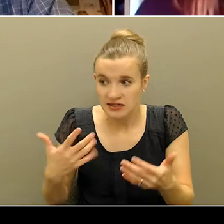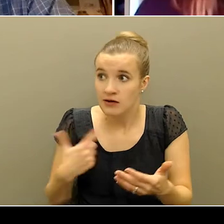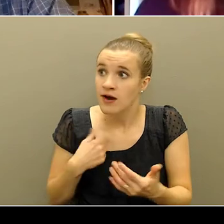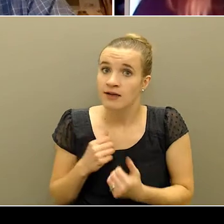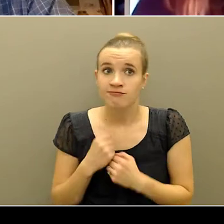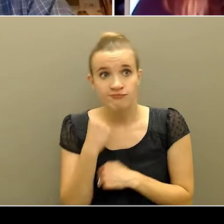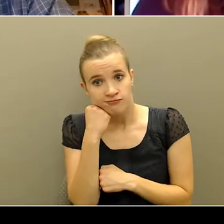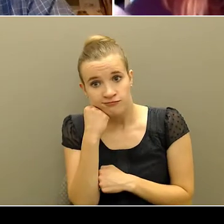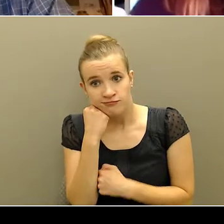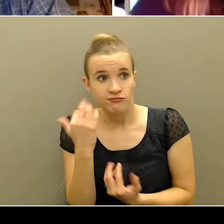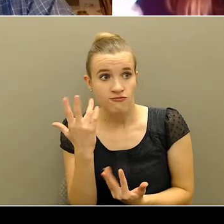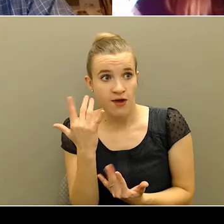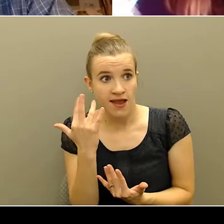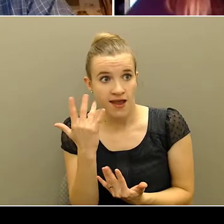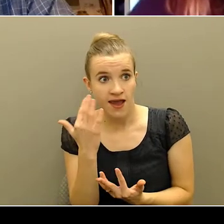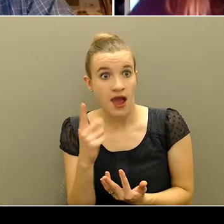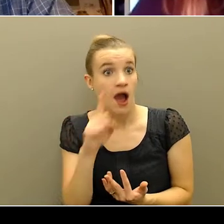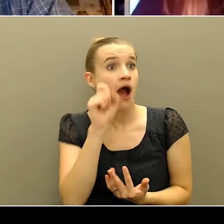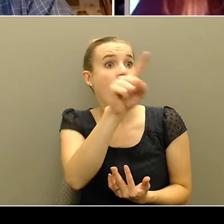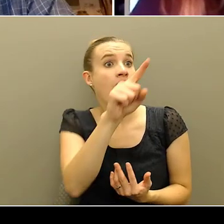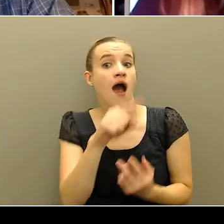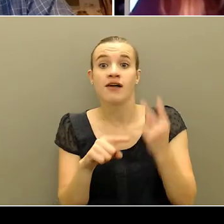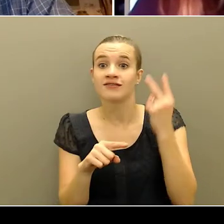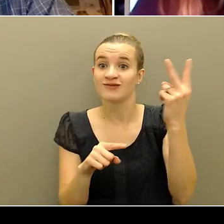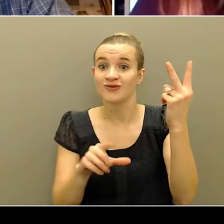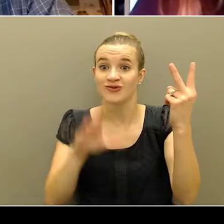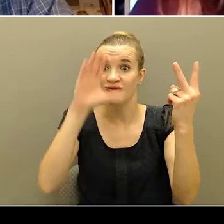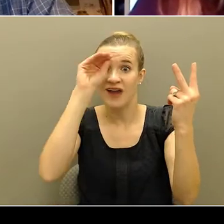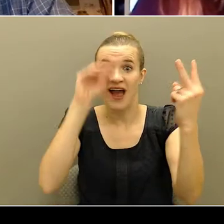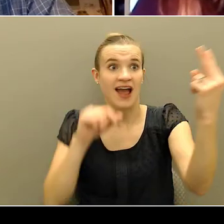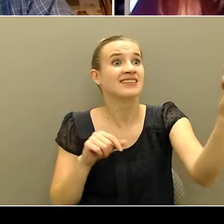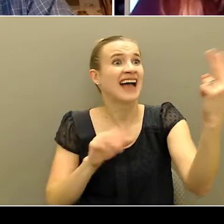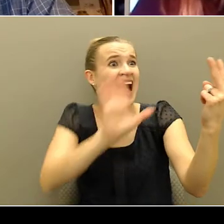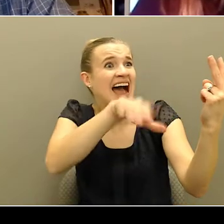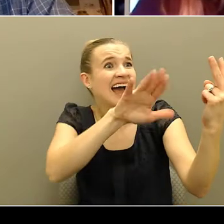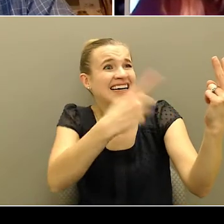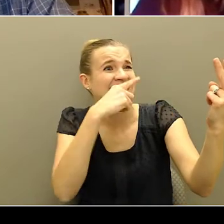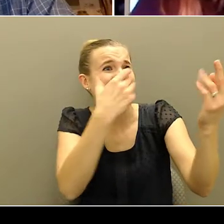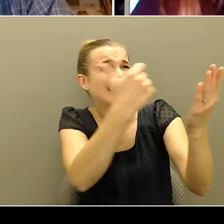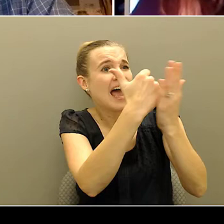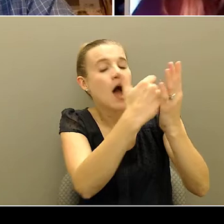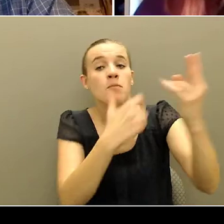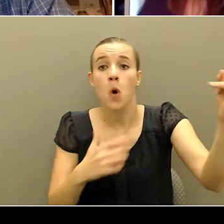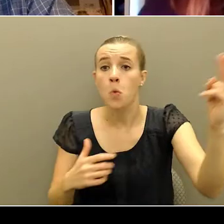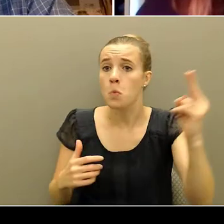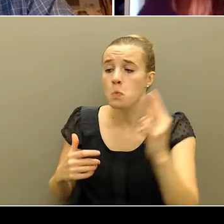took a lot muscles because that- it was this really deep, deep, deep dirt.